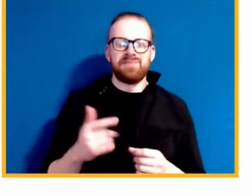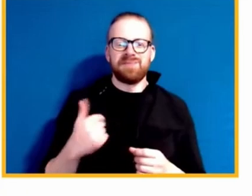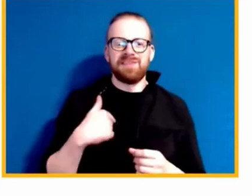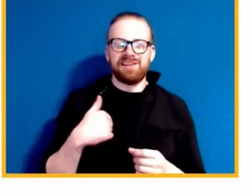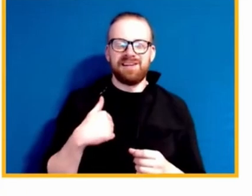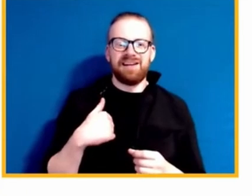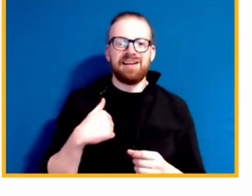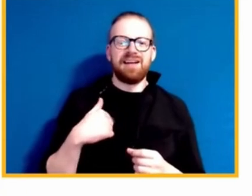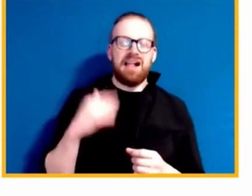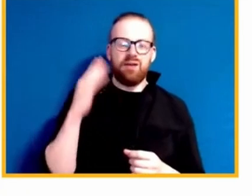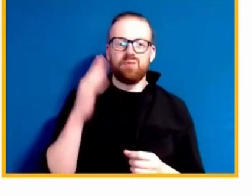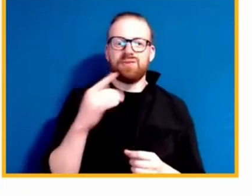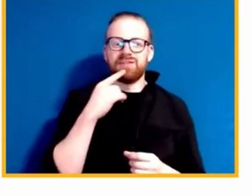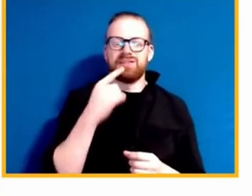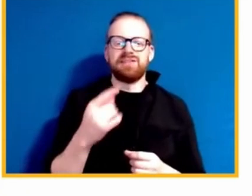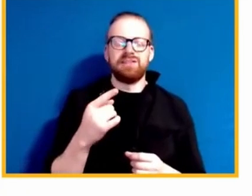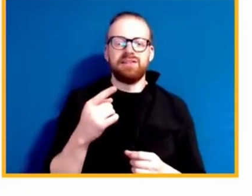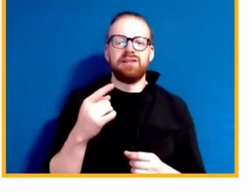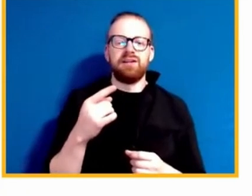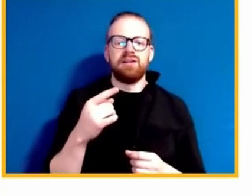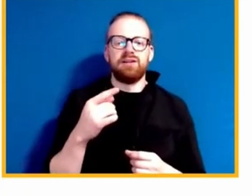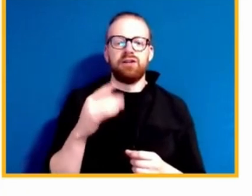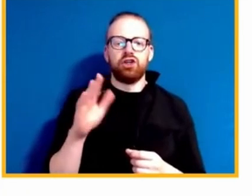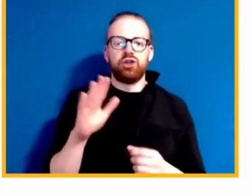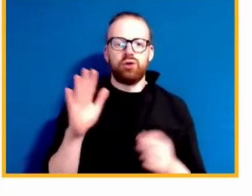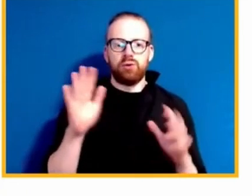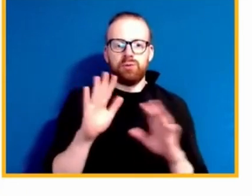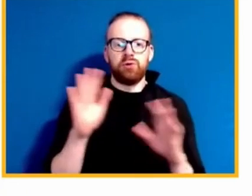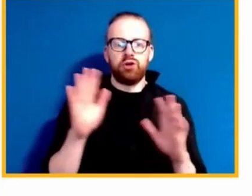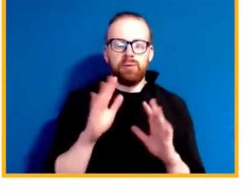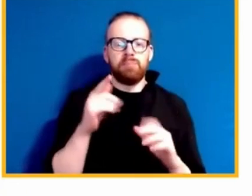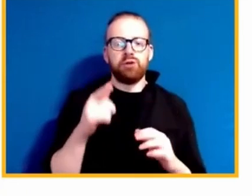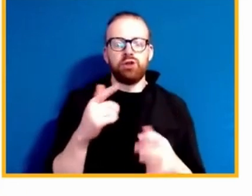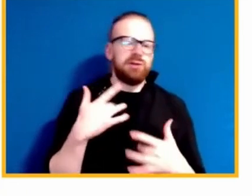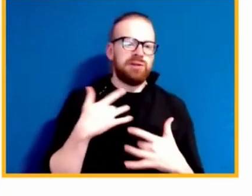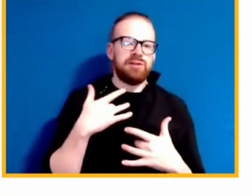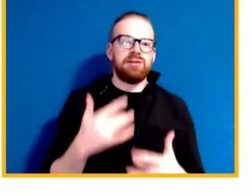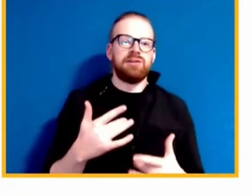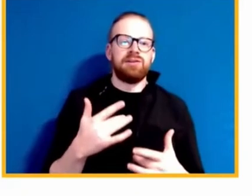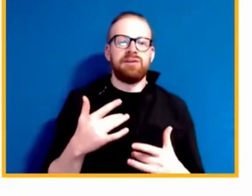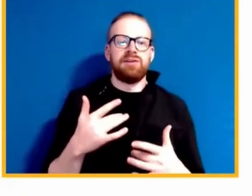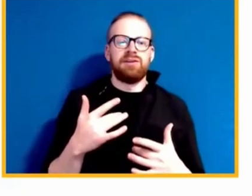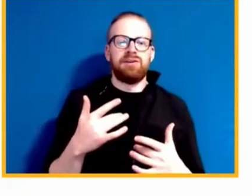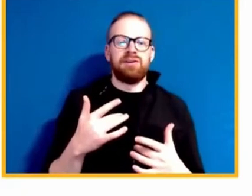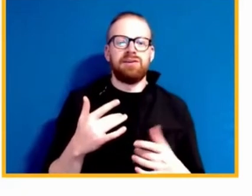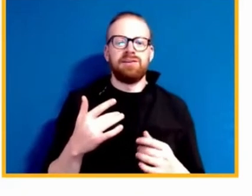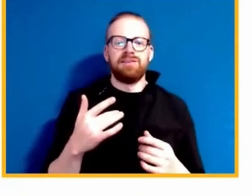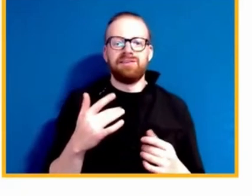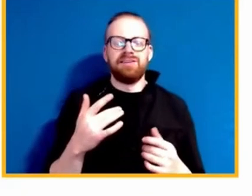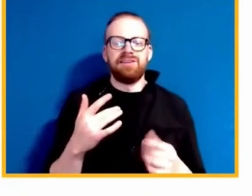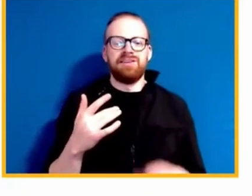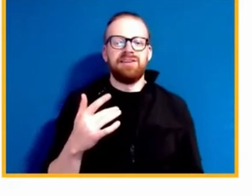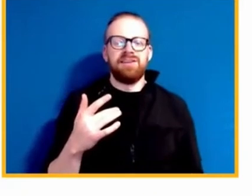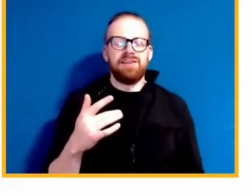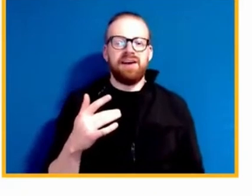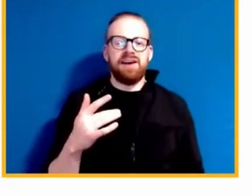I would say that when it comes to your your waving, you tend to kind of like try to keep it in front of you. At one point you did